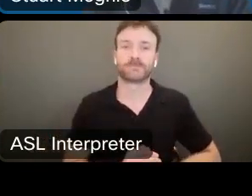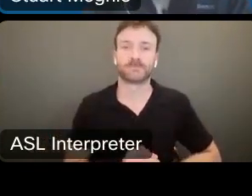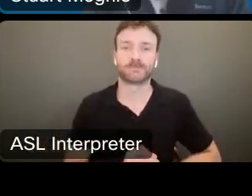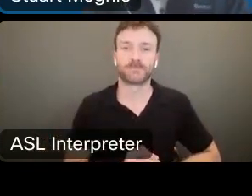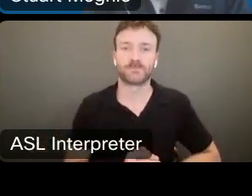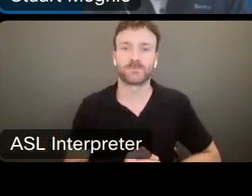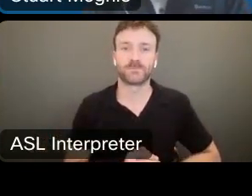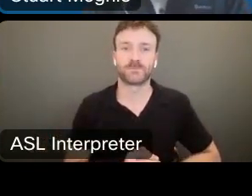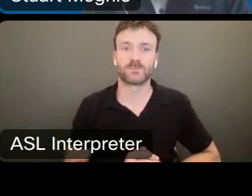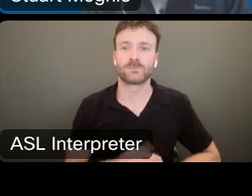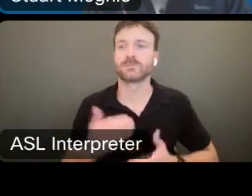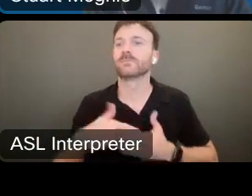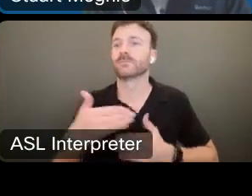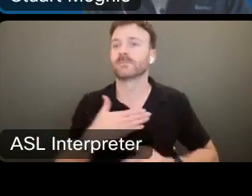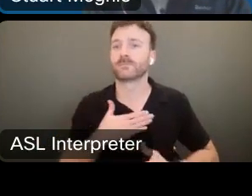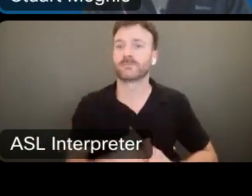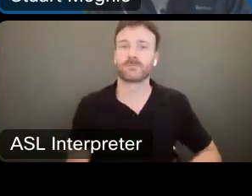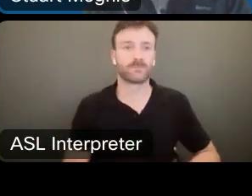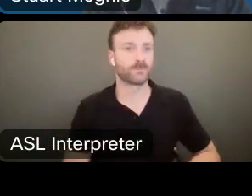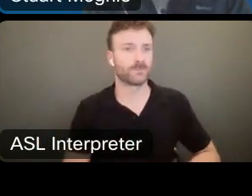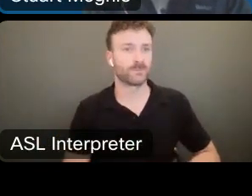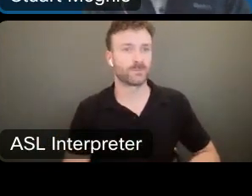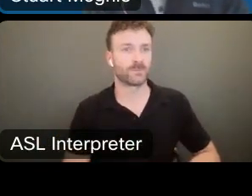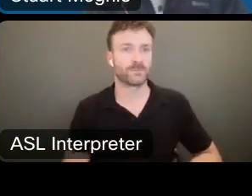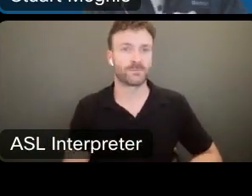Next slide, please.